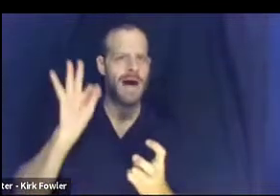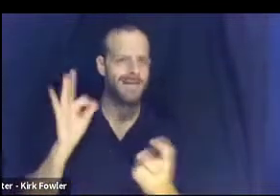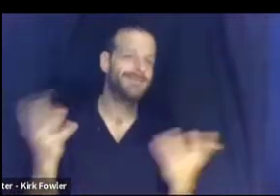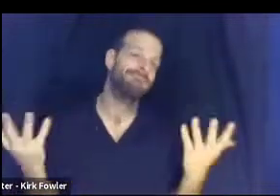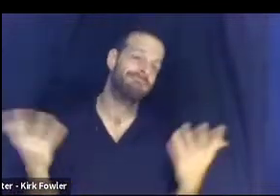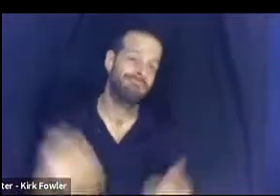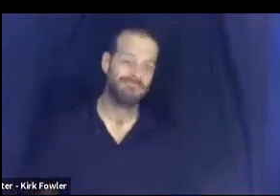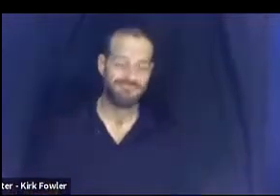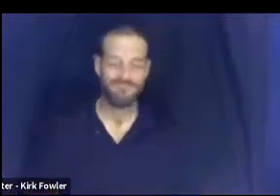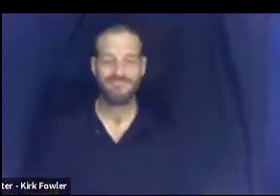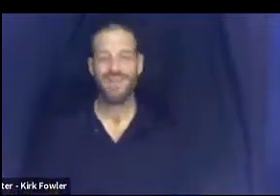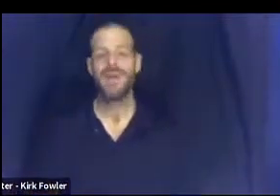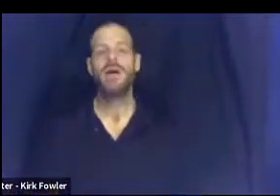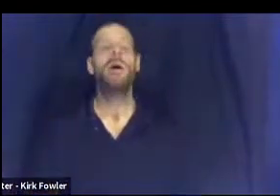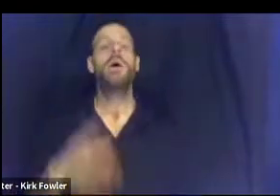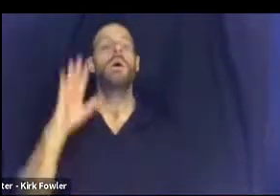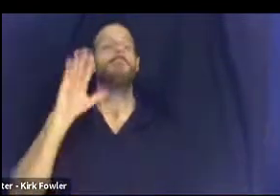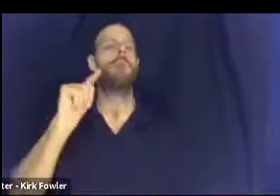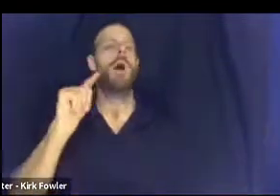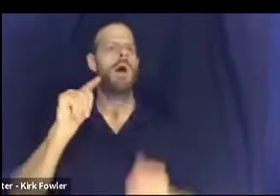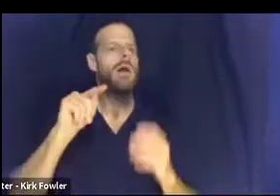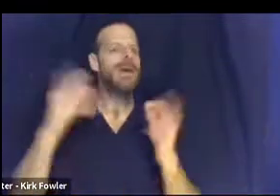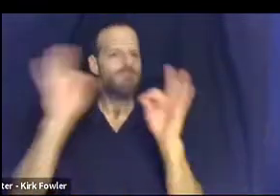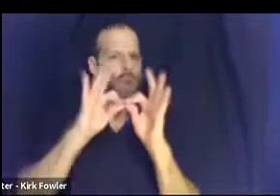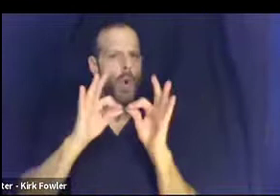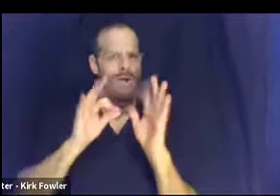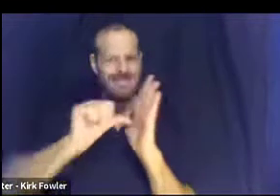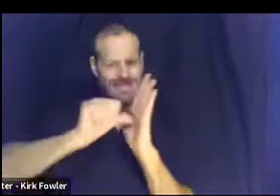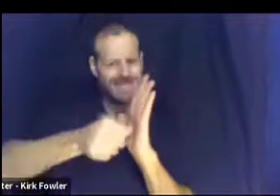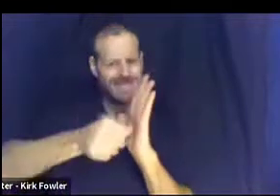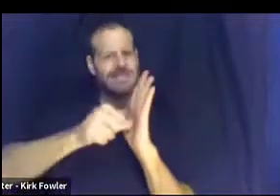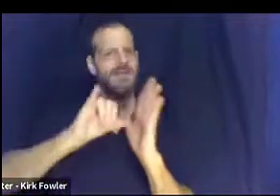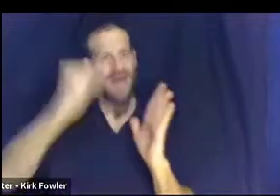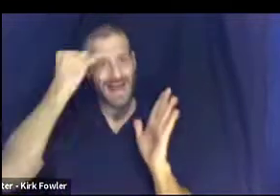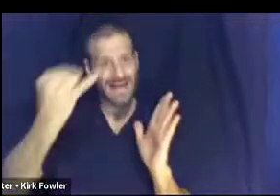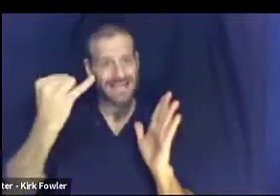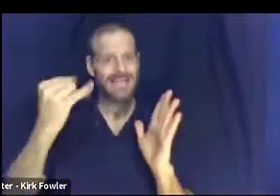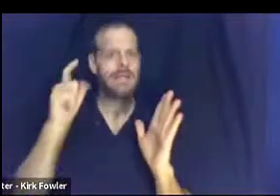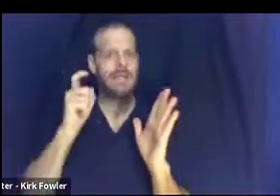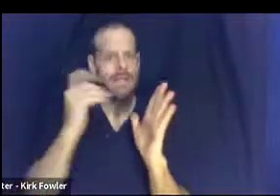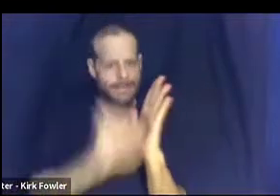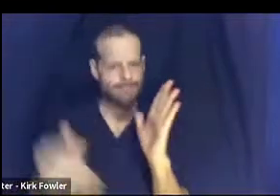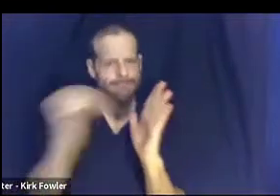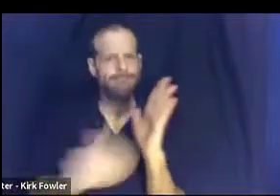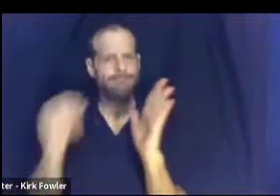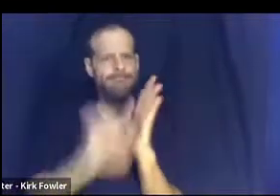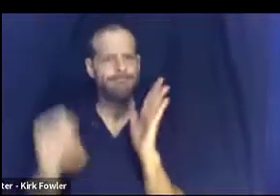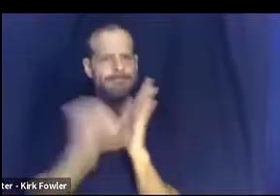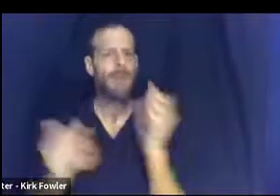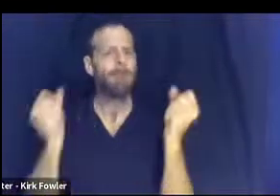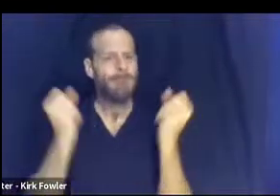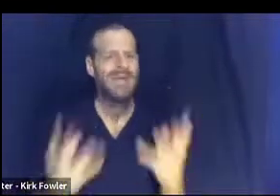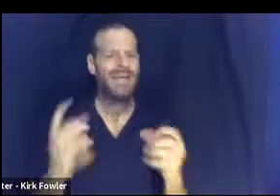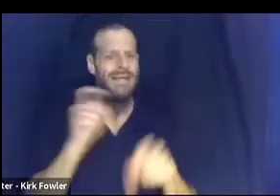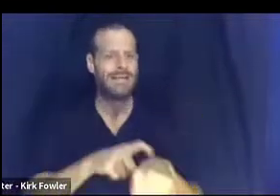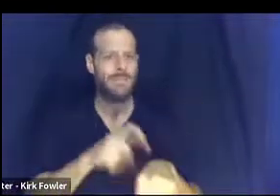It reinforces that we really need multiple, consistent exposure, many, many, many, many times. So instead,